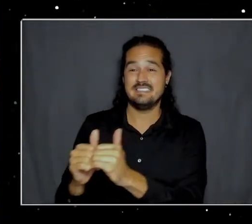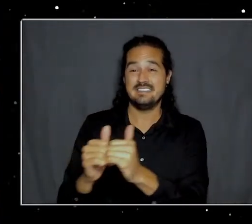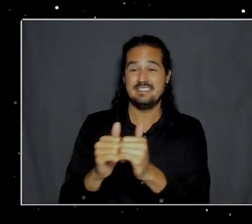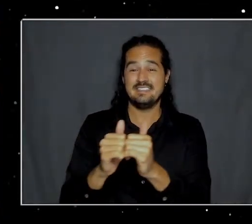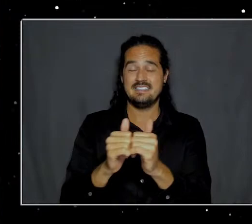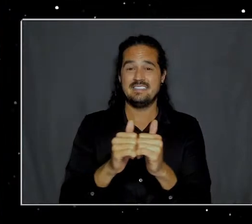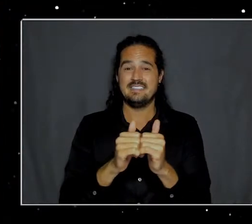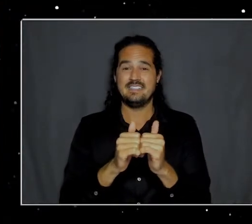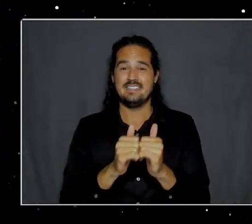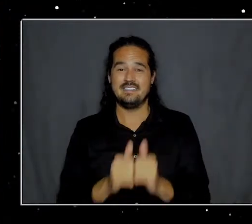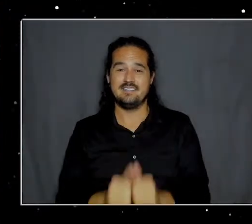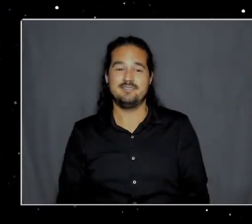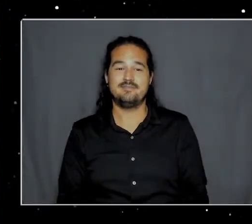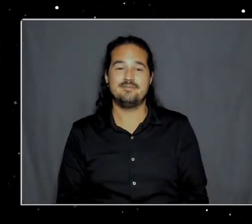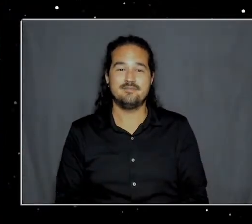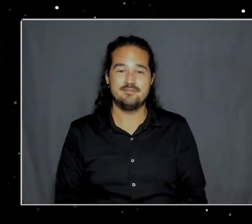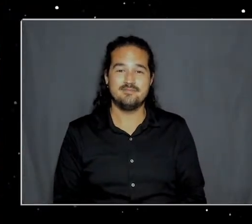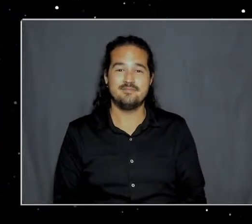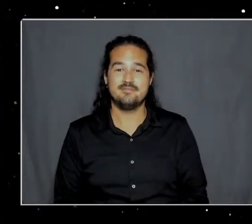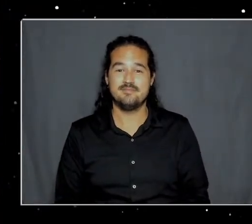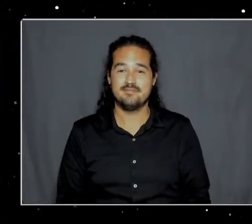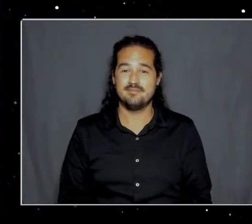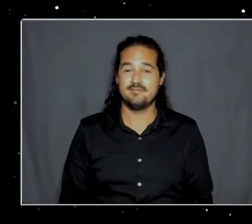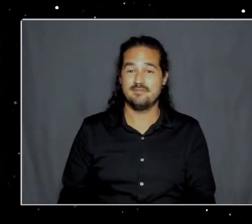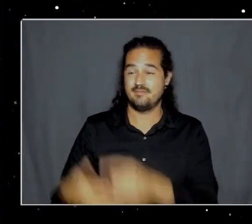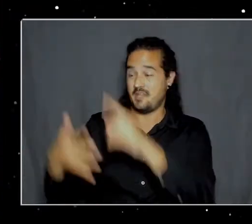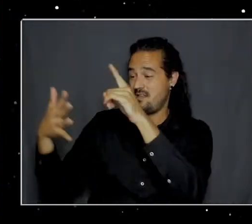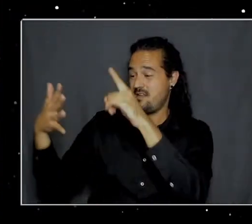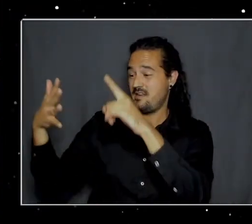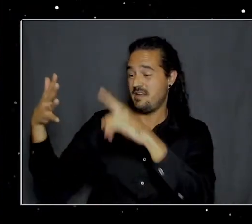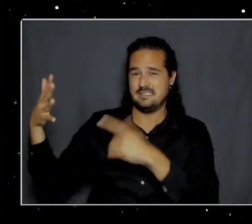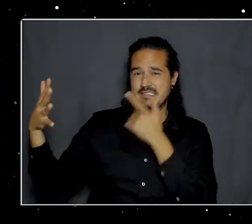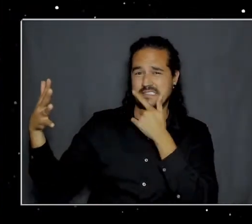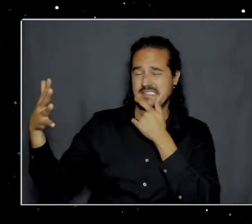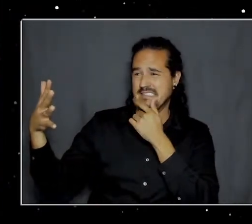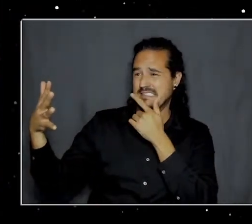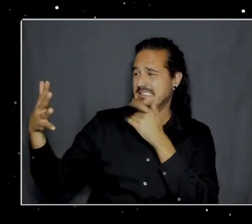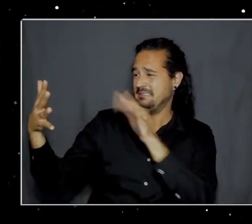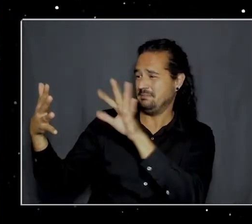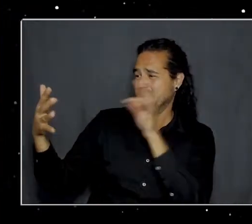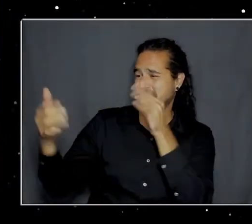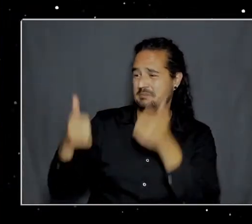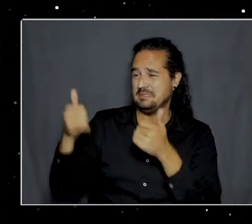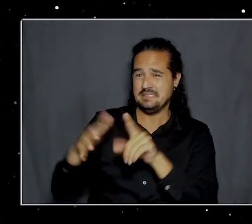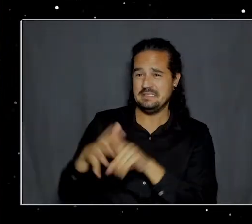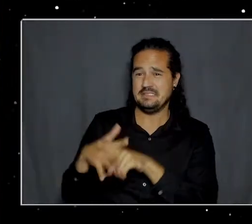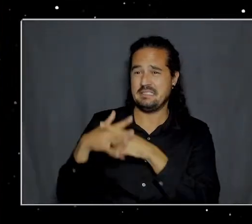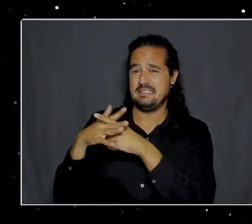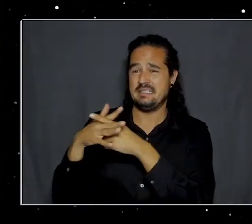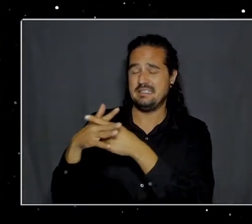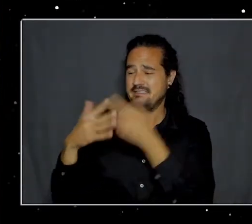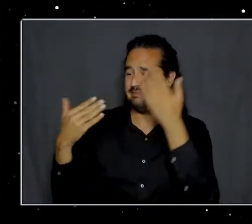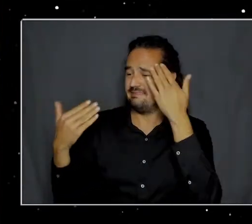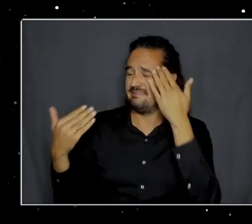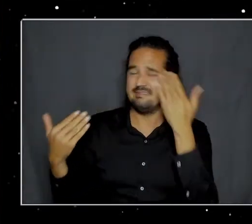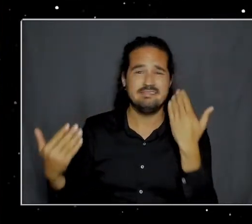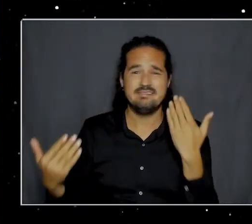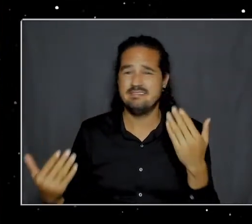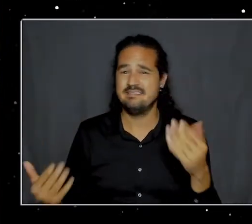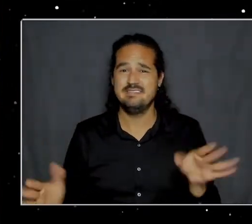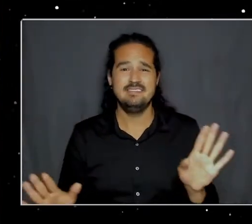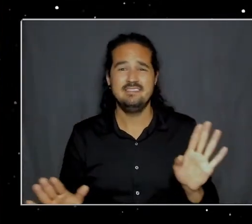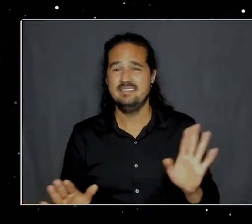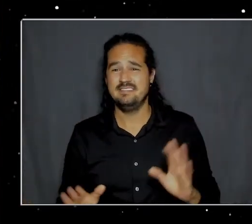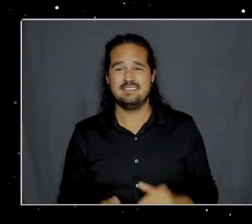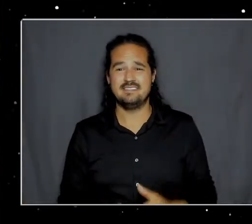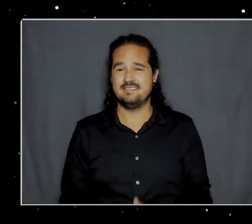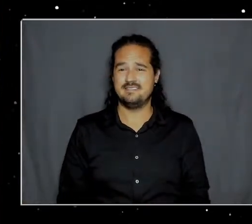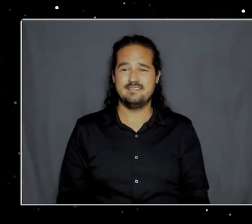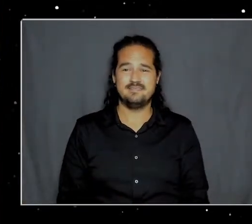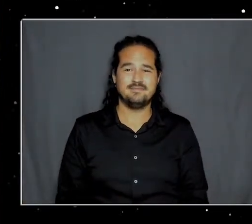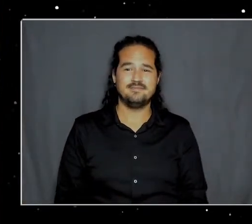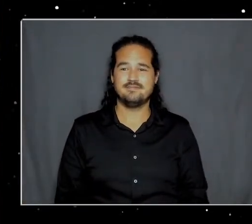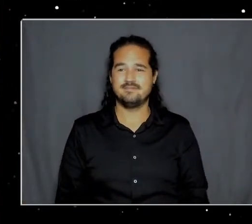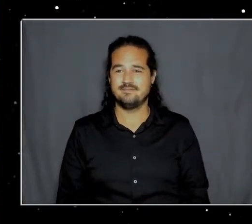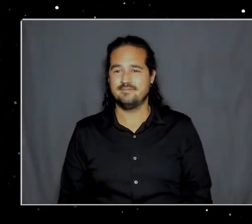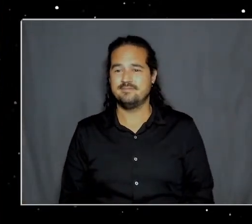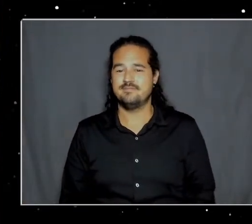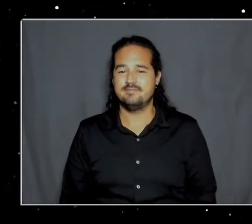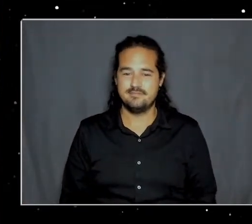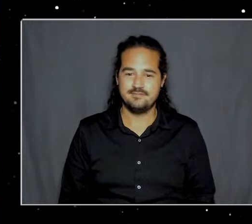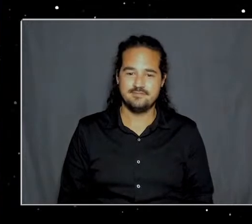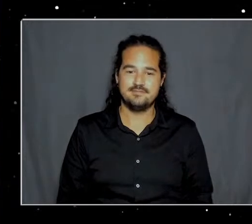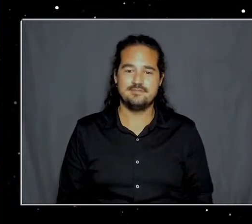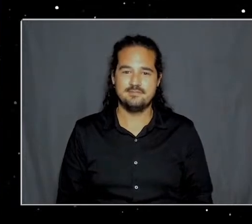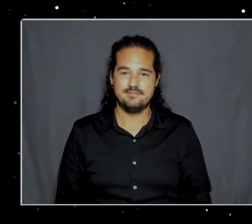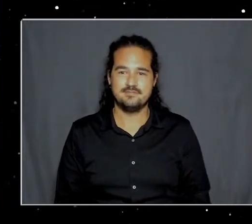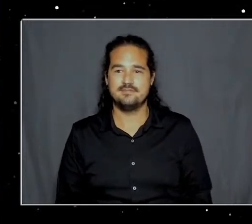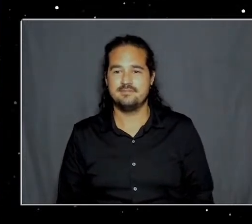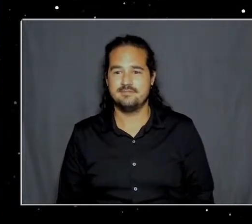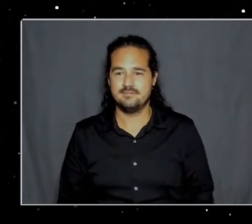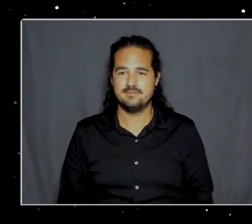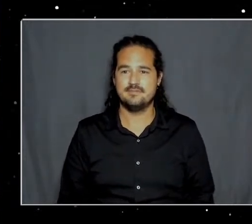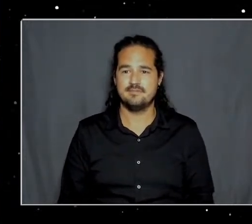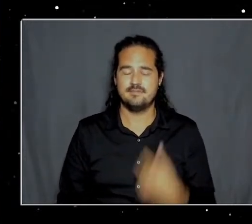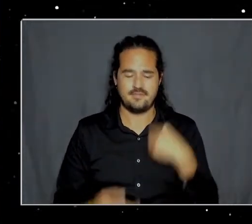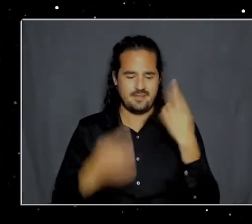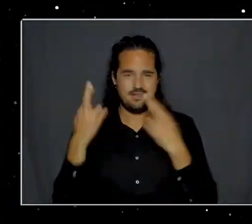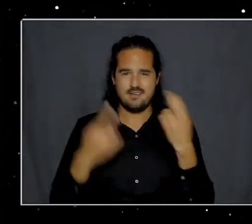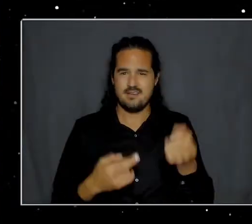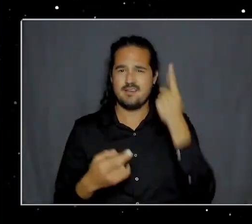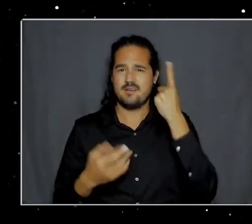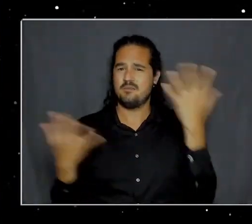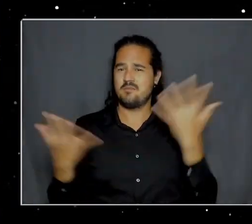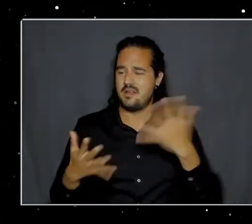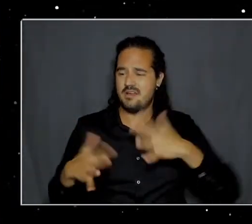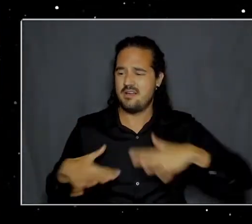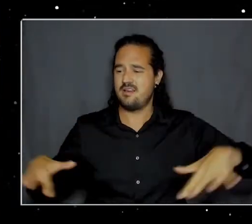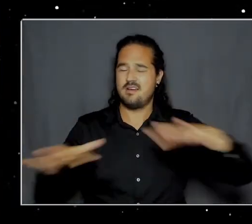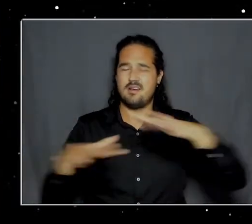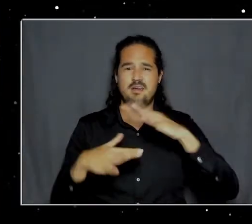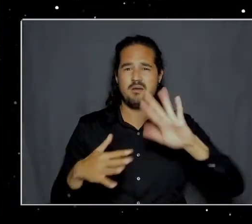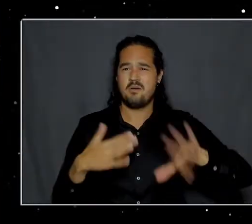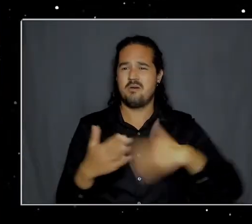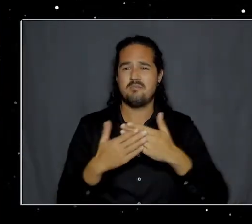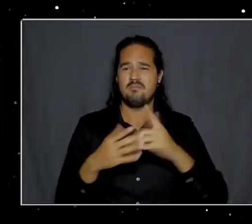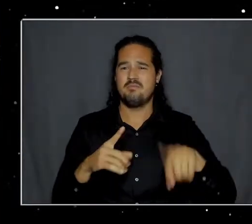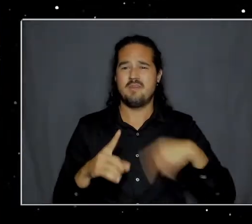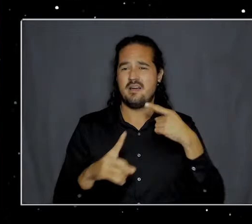[CHORUS]